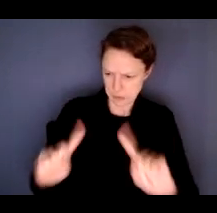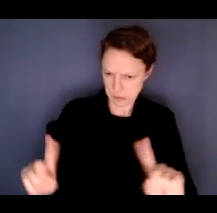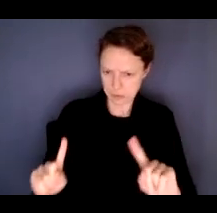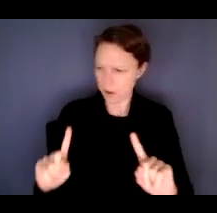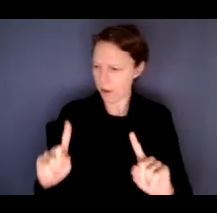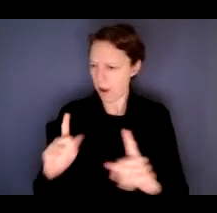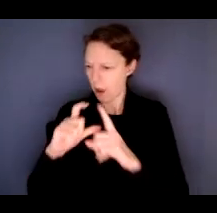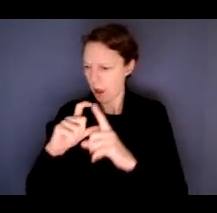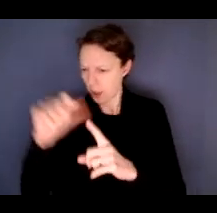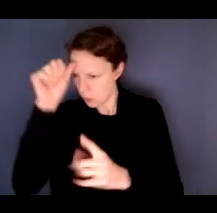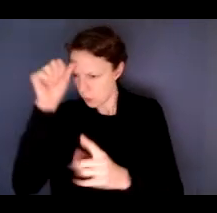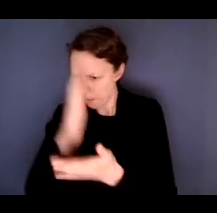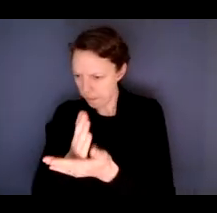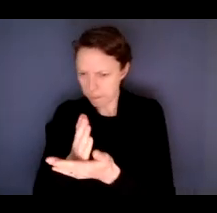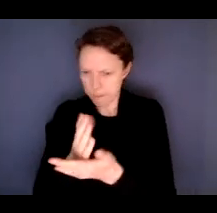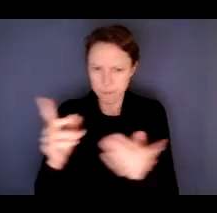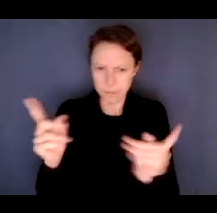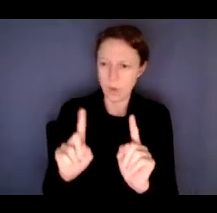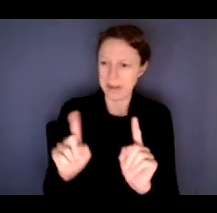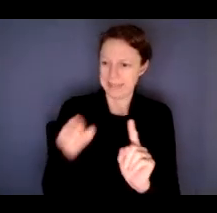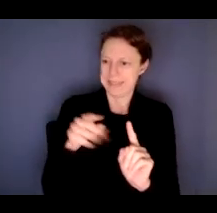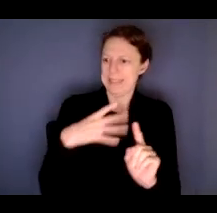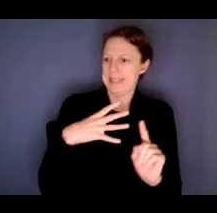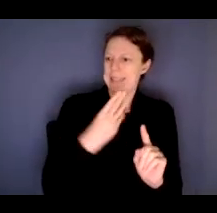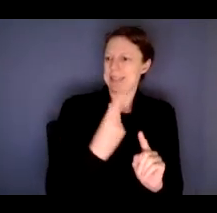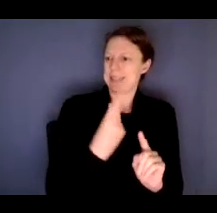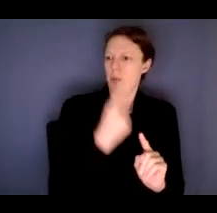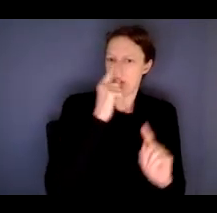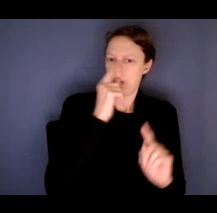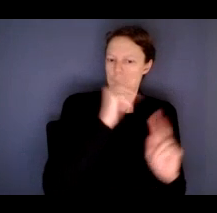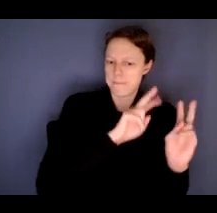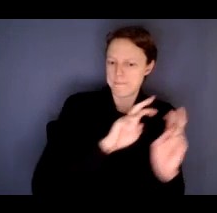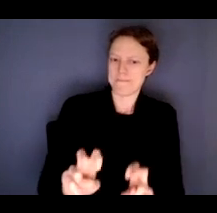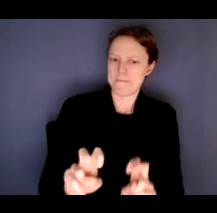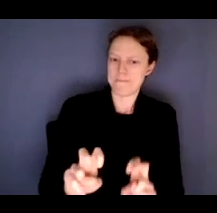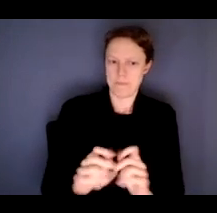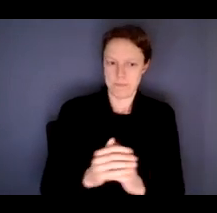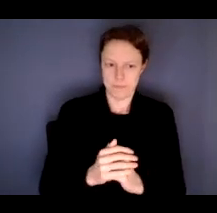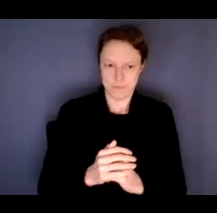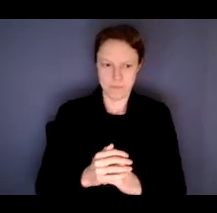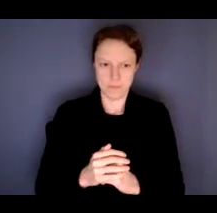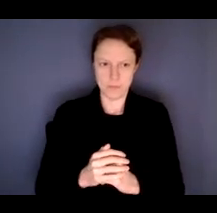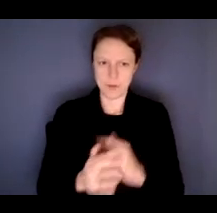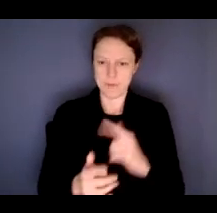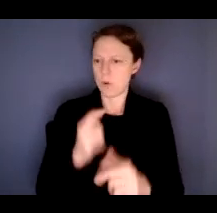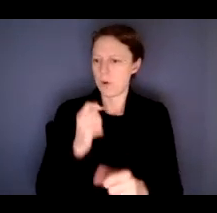need someone who can do those investigations. For example, if we needed psychiatric reports,